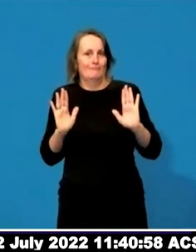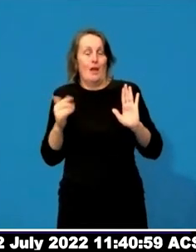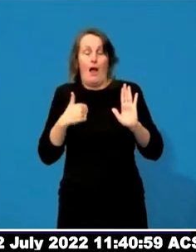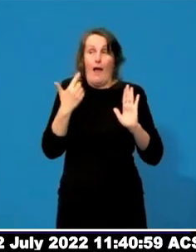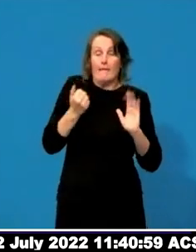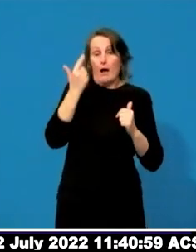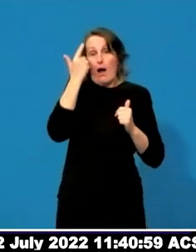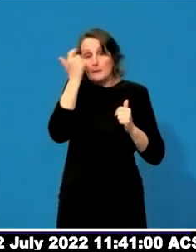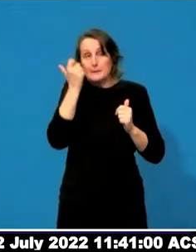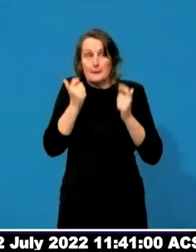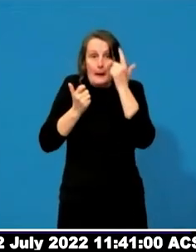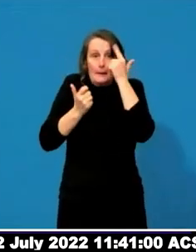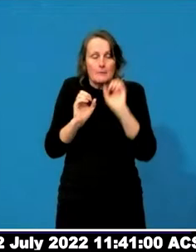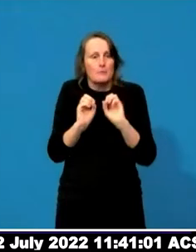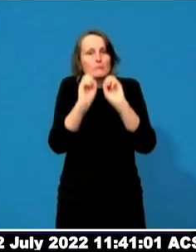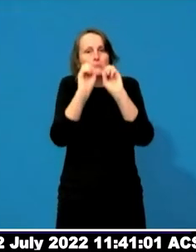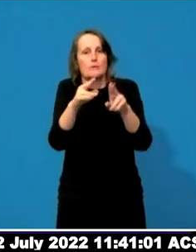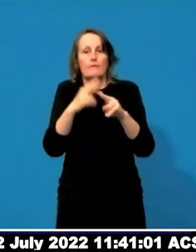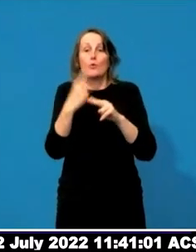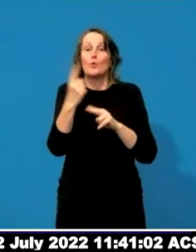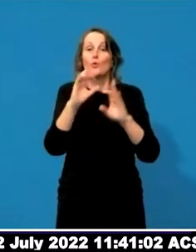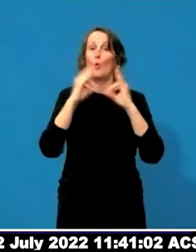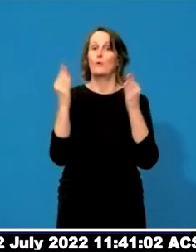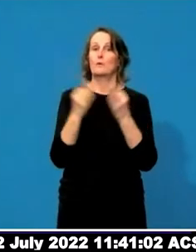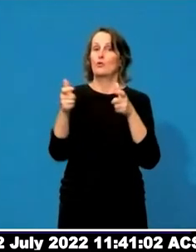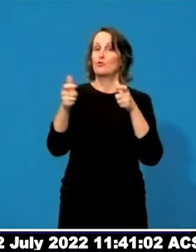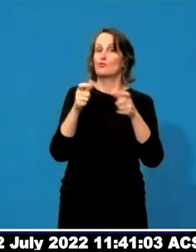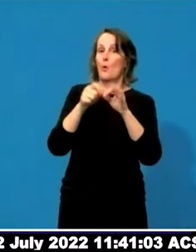those Aboriginal controlled organisations and community organisations.